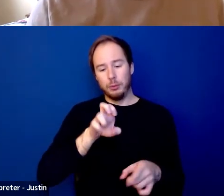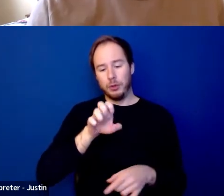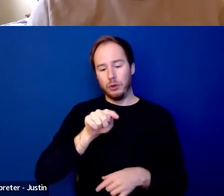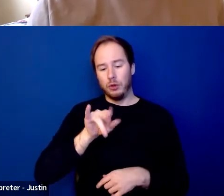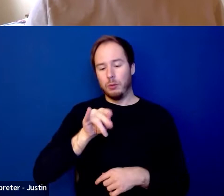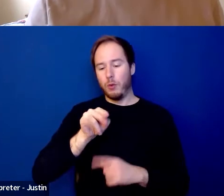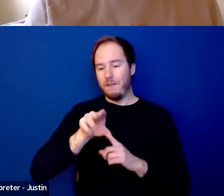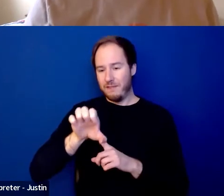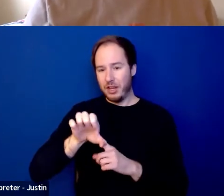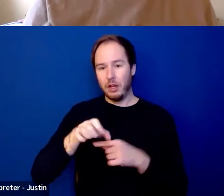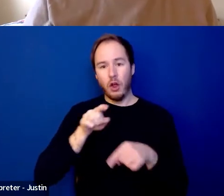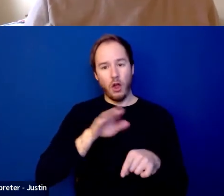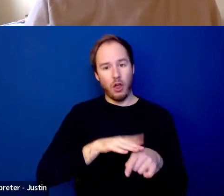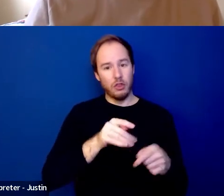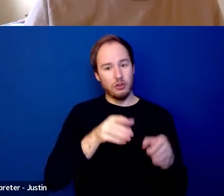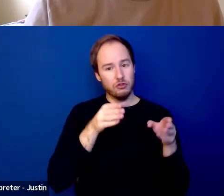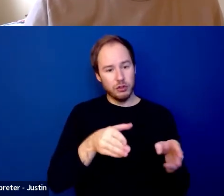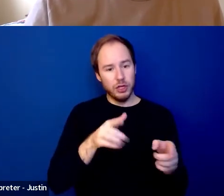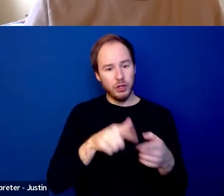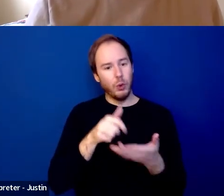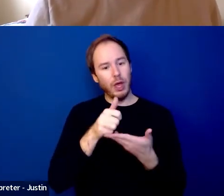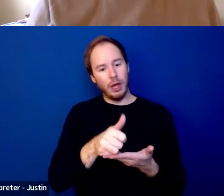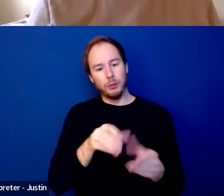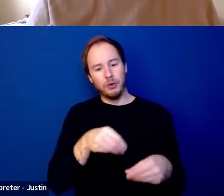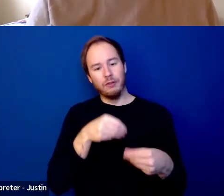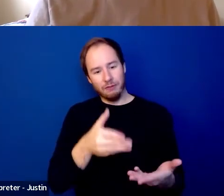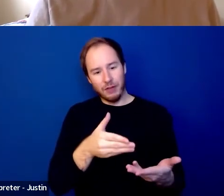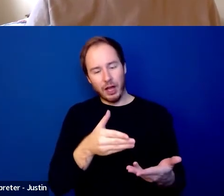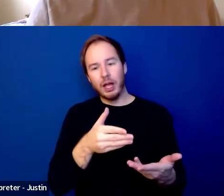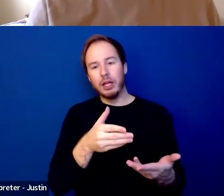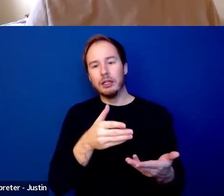to providing kind of wound care, coordination of care